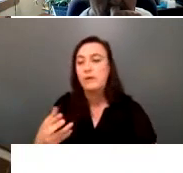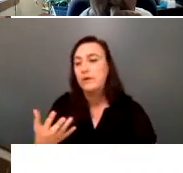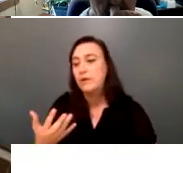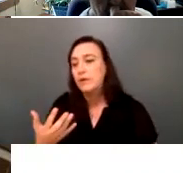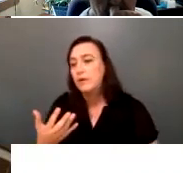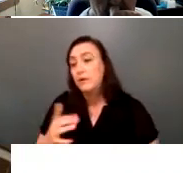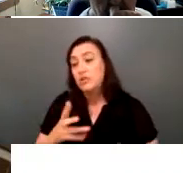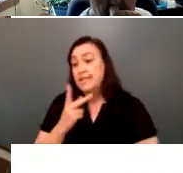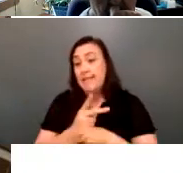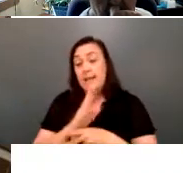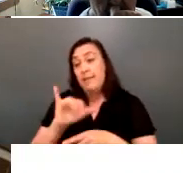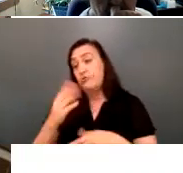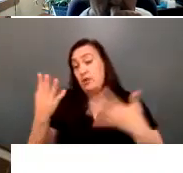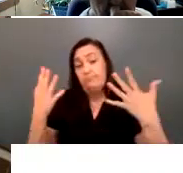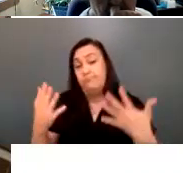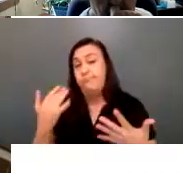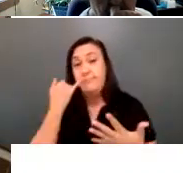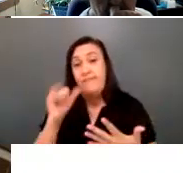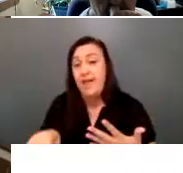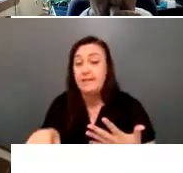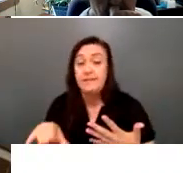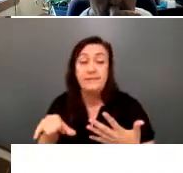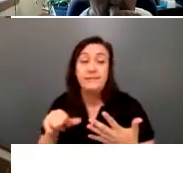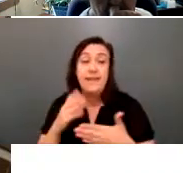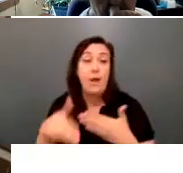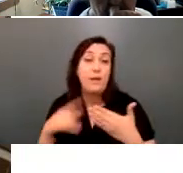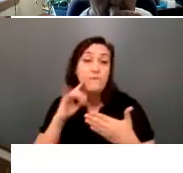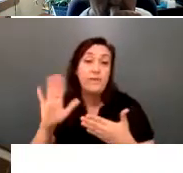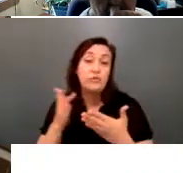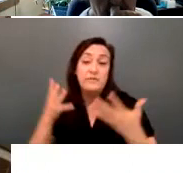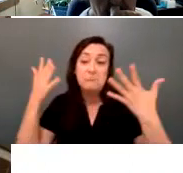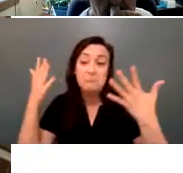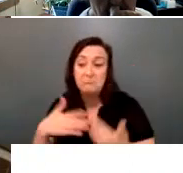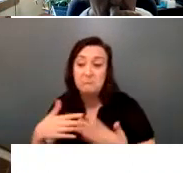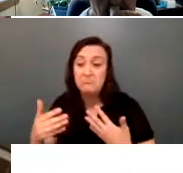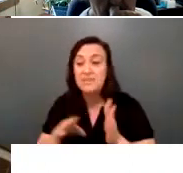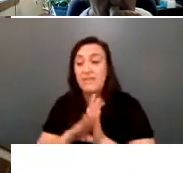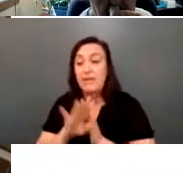to sustain a job you know if that's if that's the outcome of that service developing that outcome,